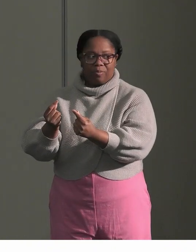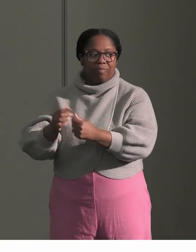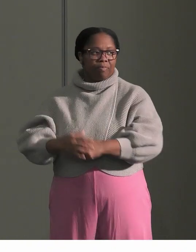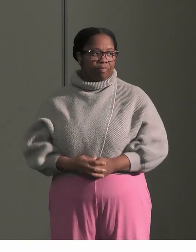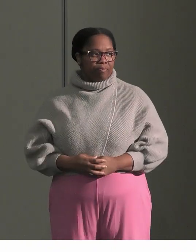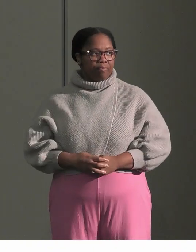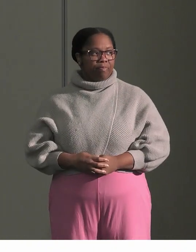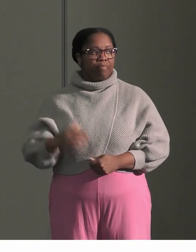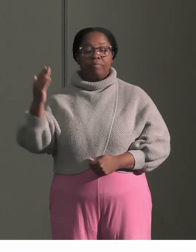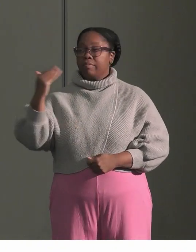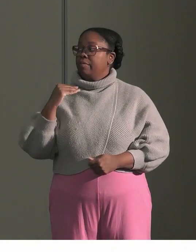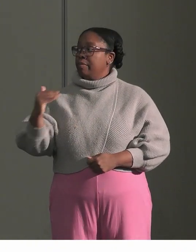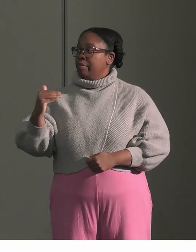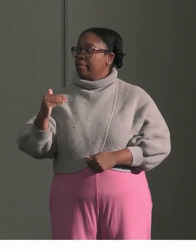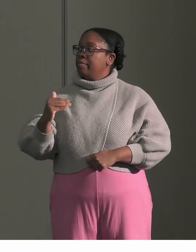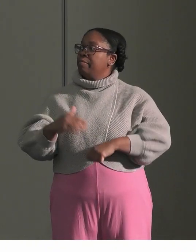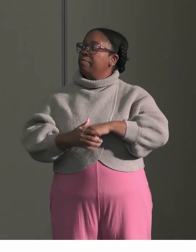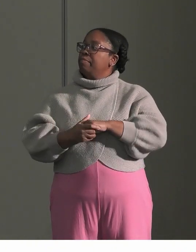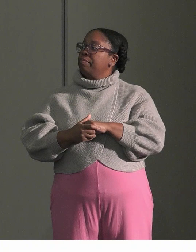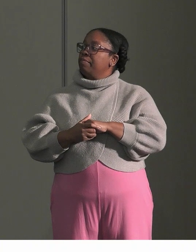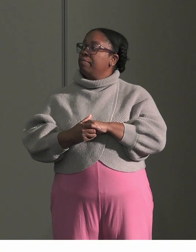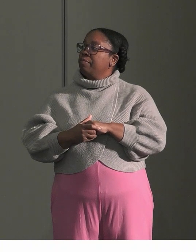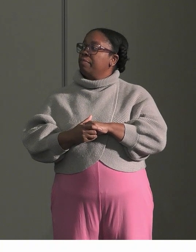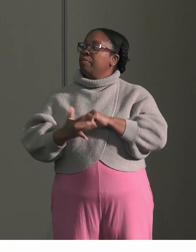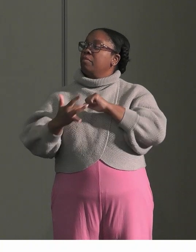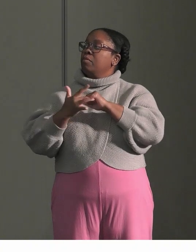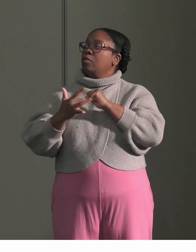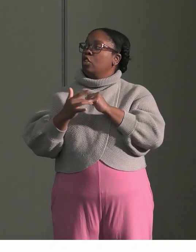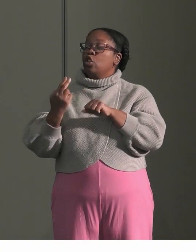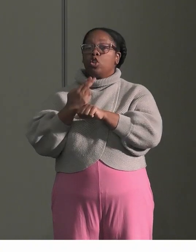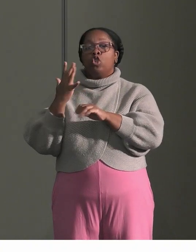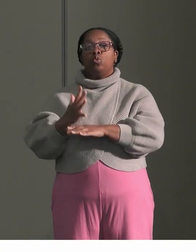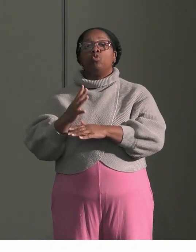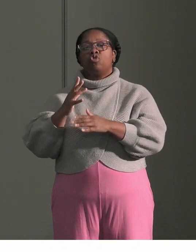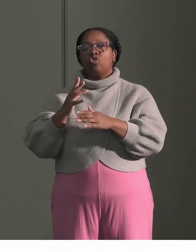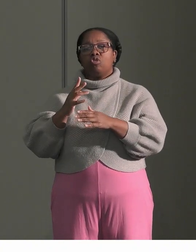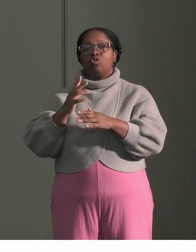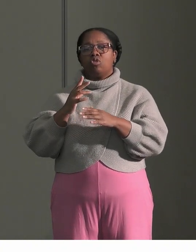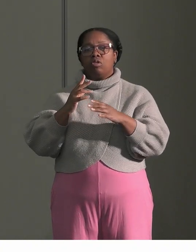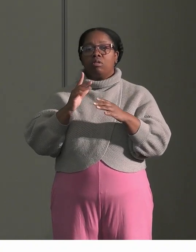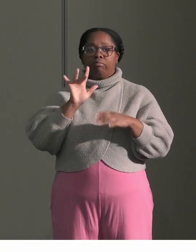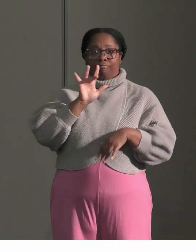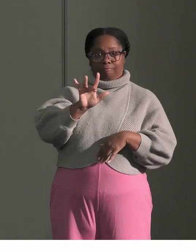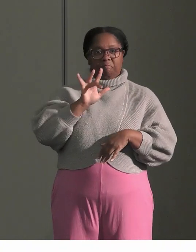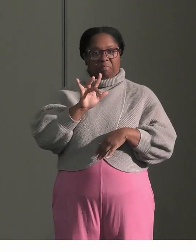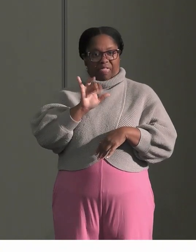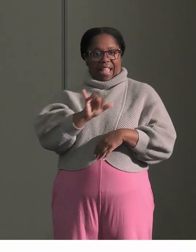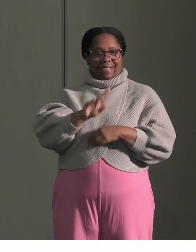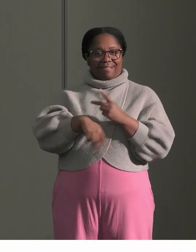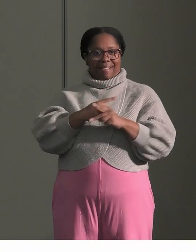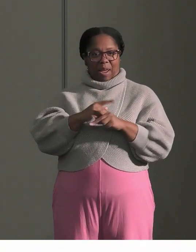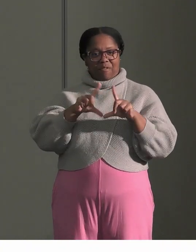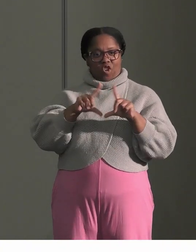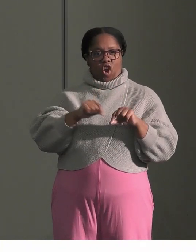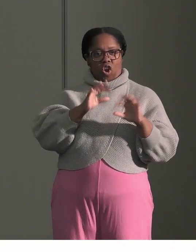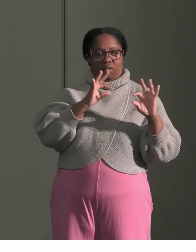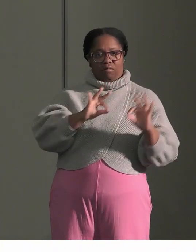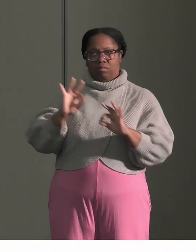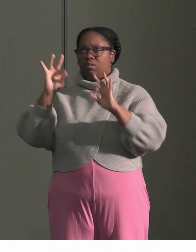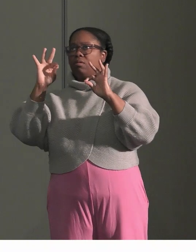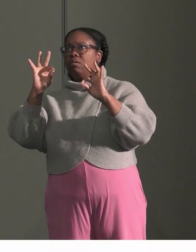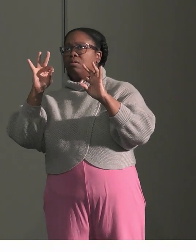we had users focus jumps to the top of the page after selecting a card type. These are connected